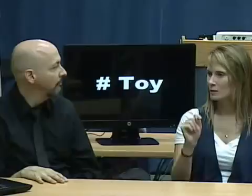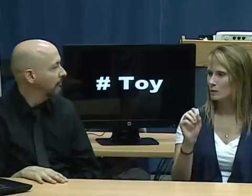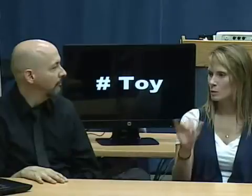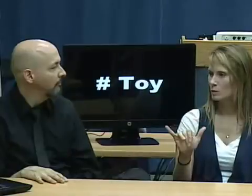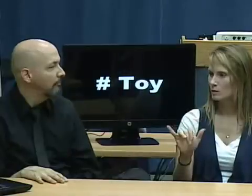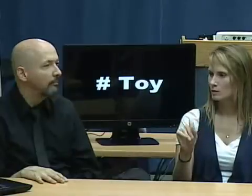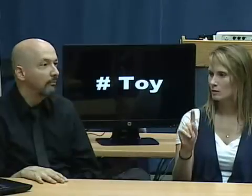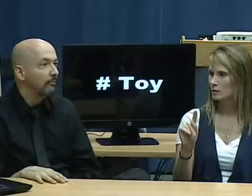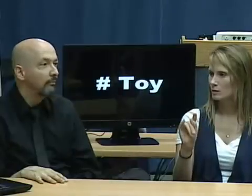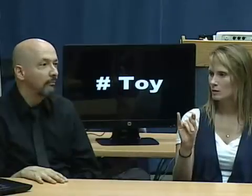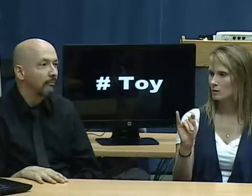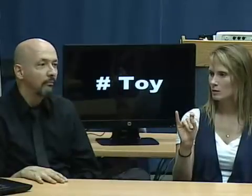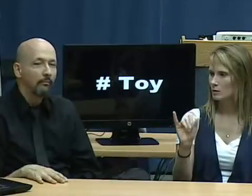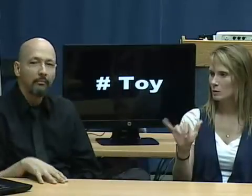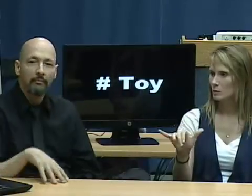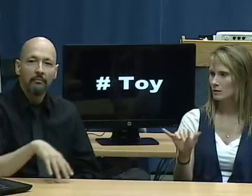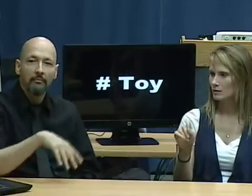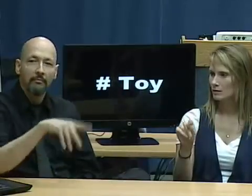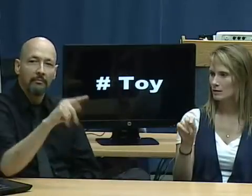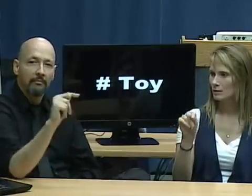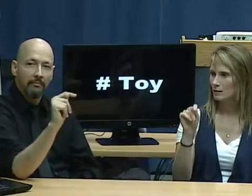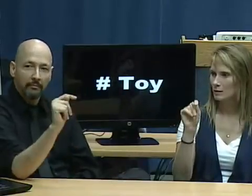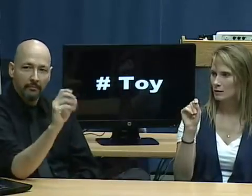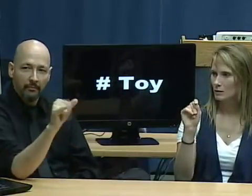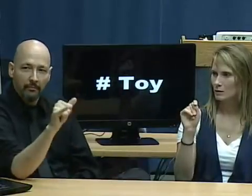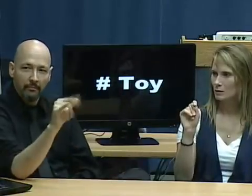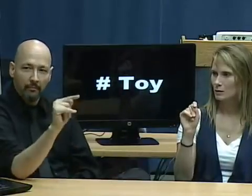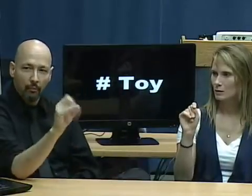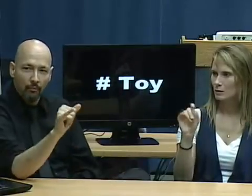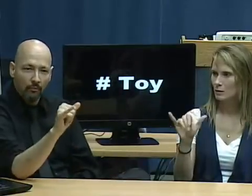#TOY